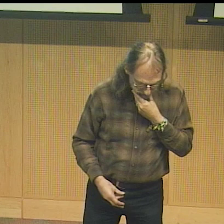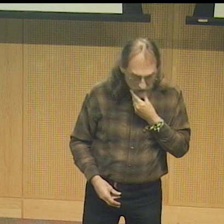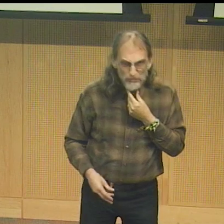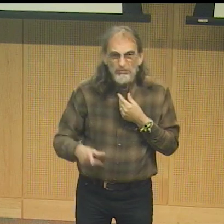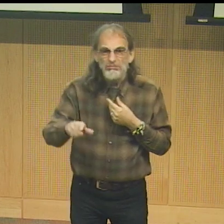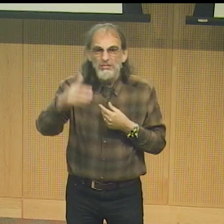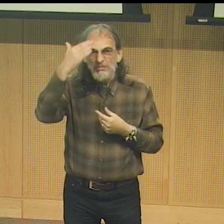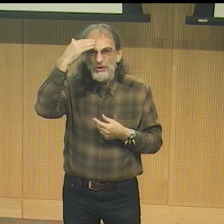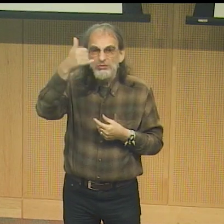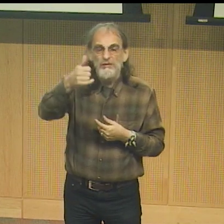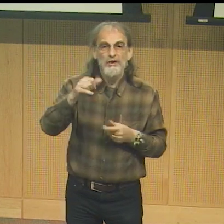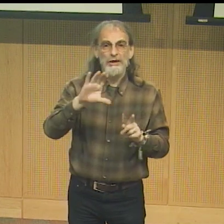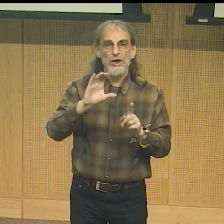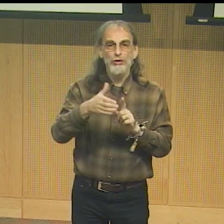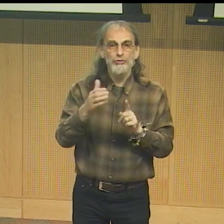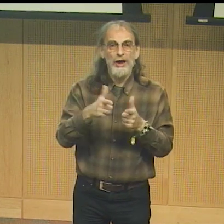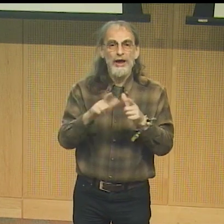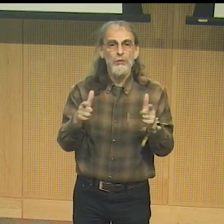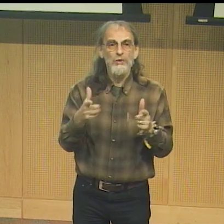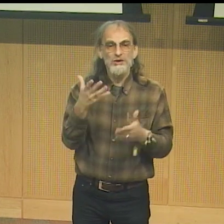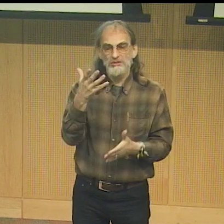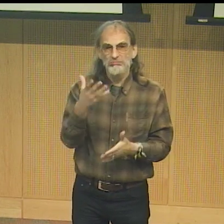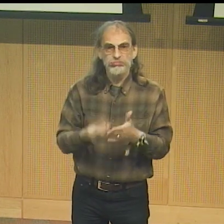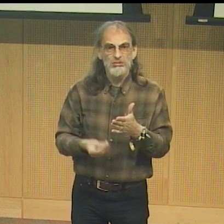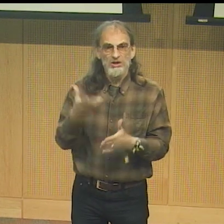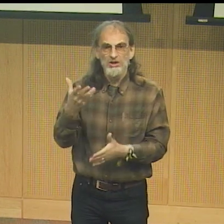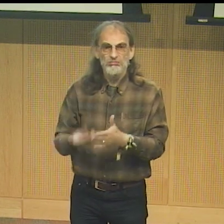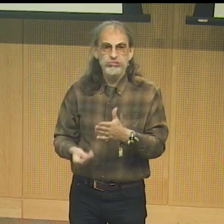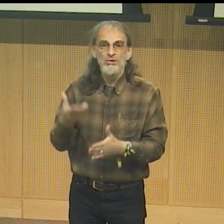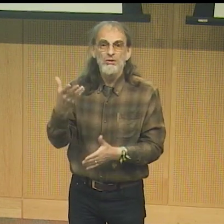There have been many languages that have been lost to colonization.